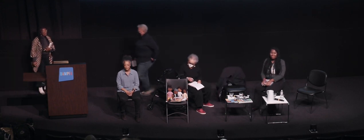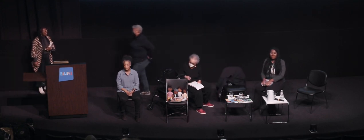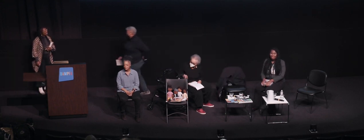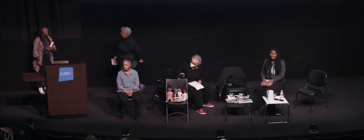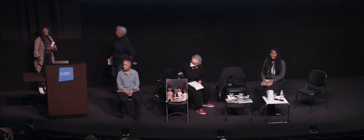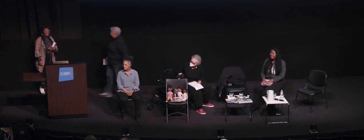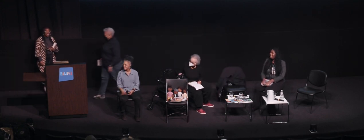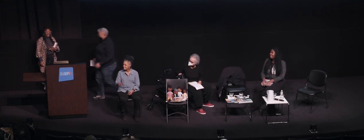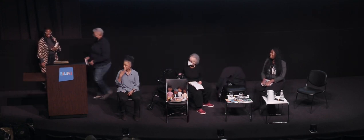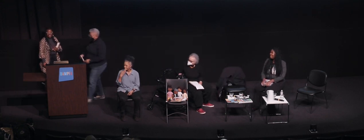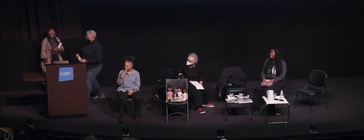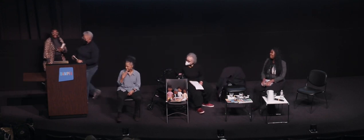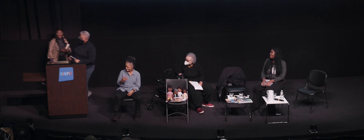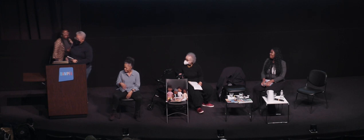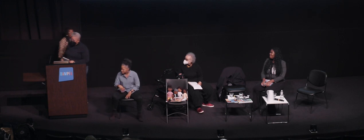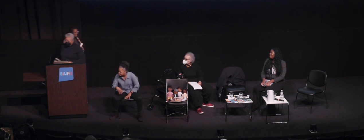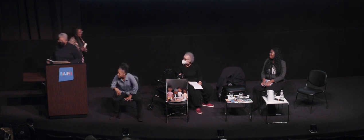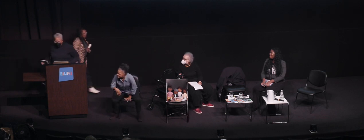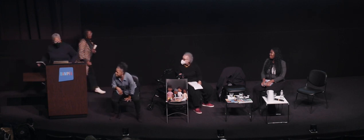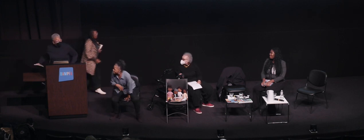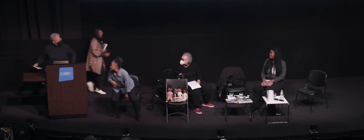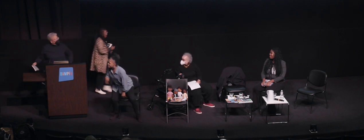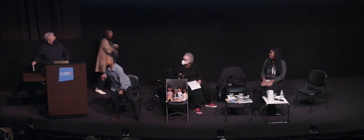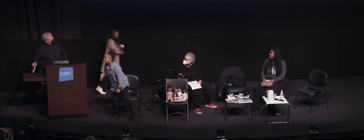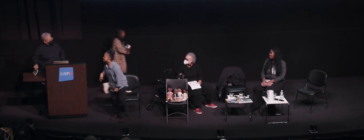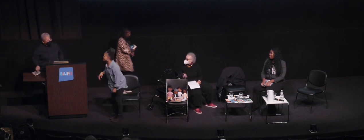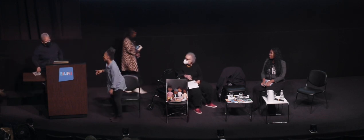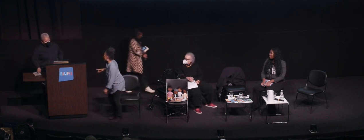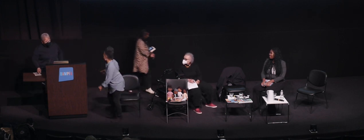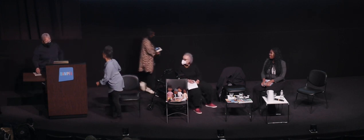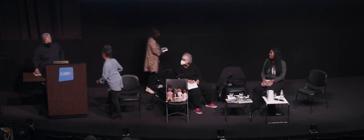Dr. Ajuan Mance: Thank you. Thank you for the introduction.